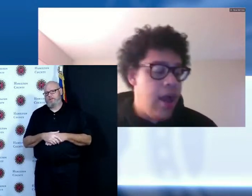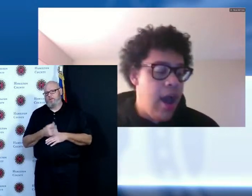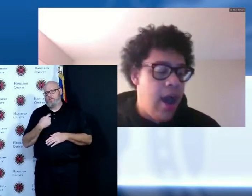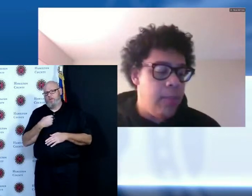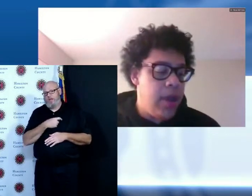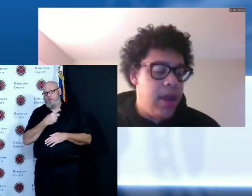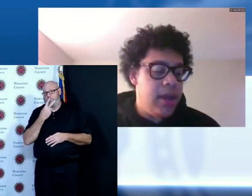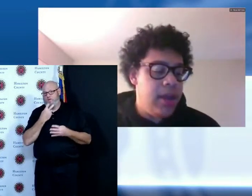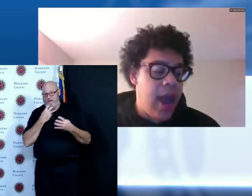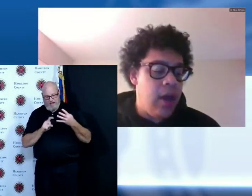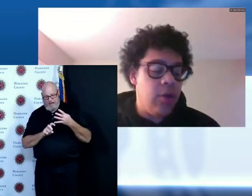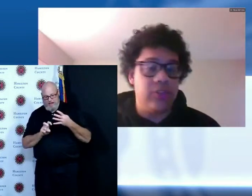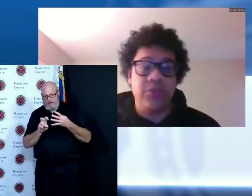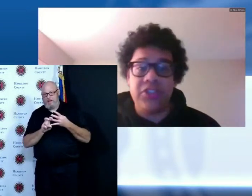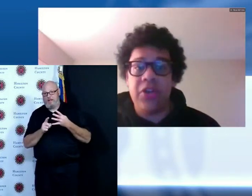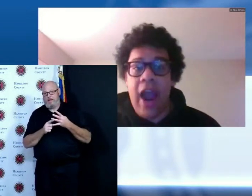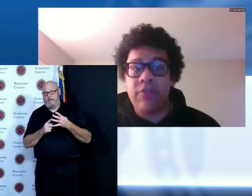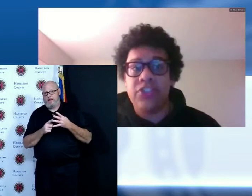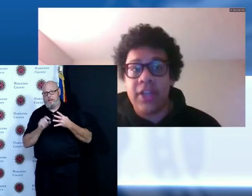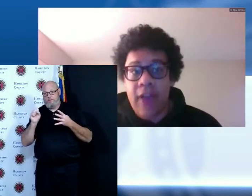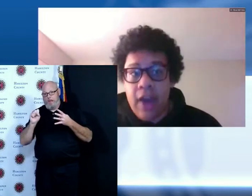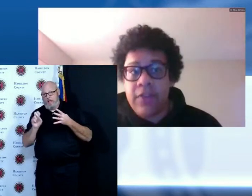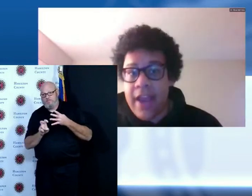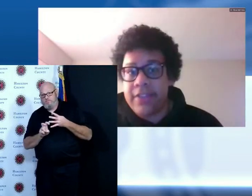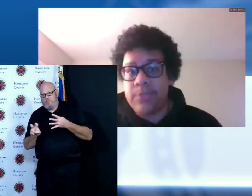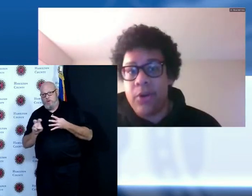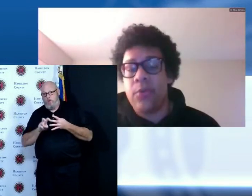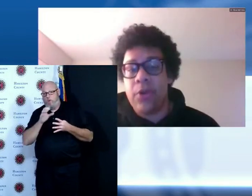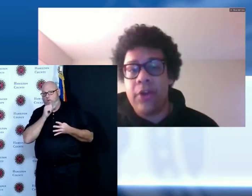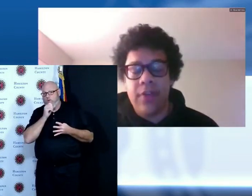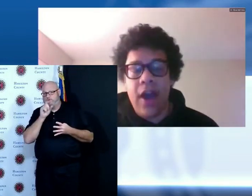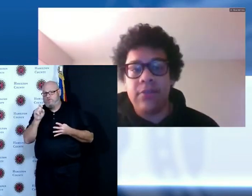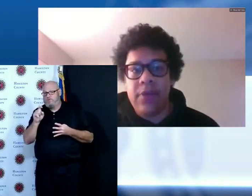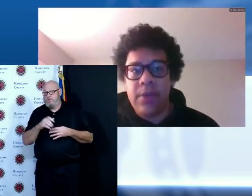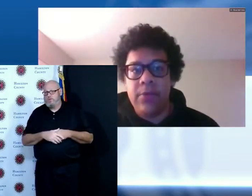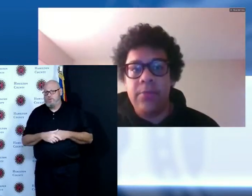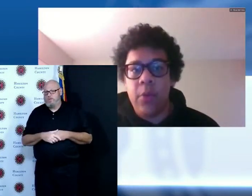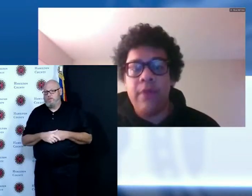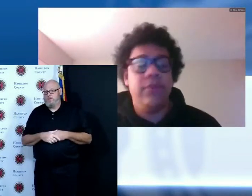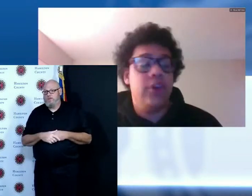to continue to drive to communities and make sure that we're setting up accessible vaccine sites